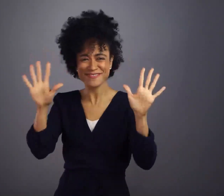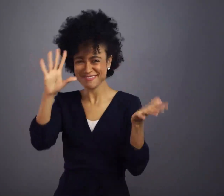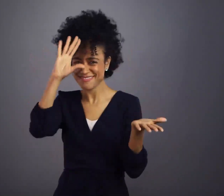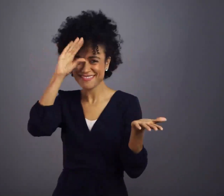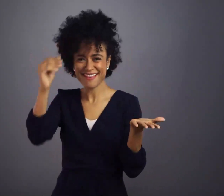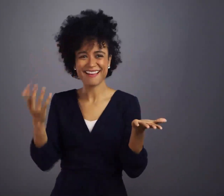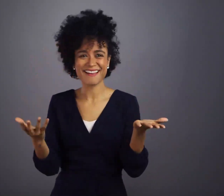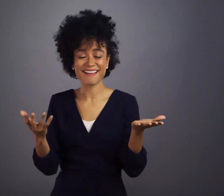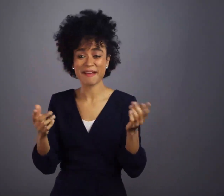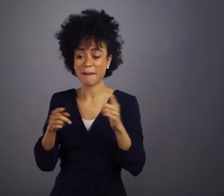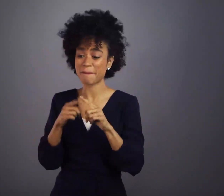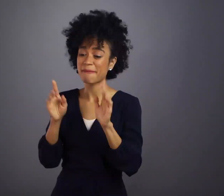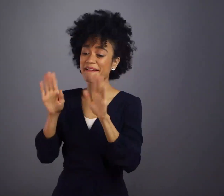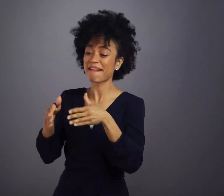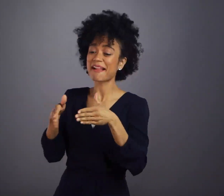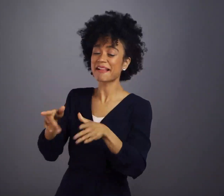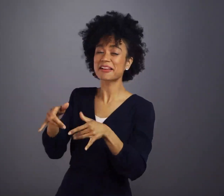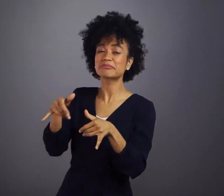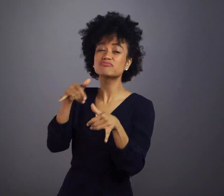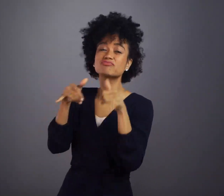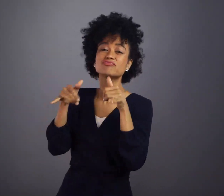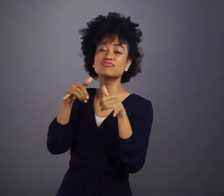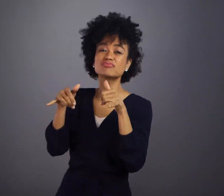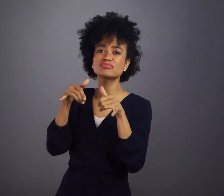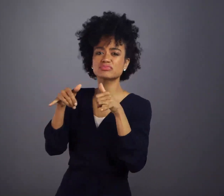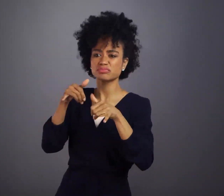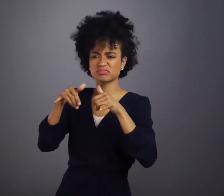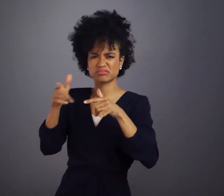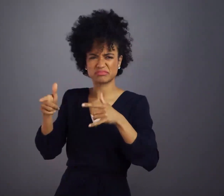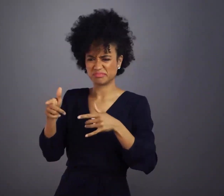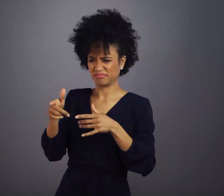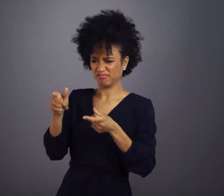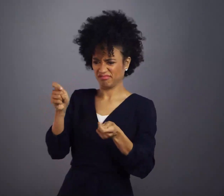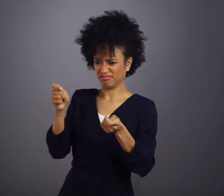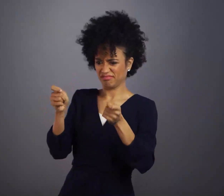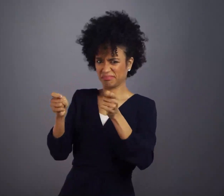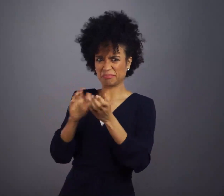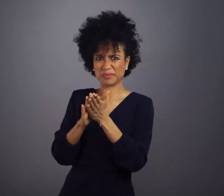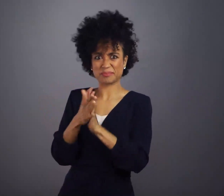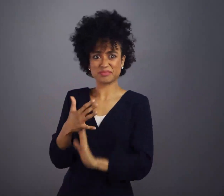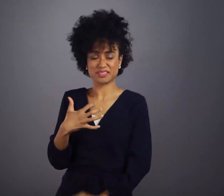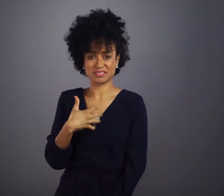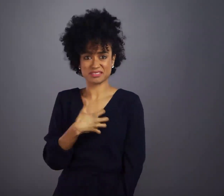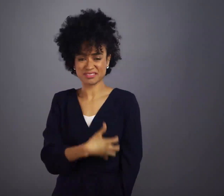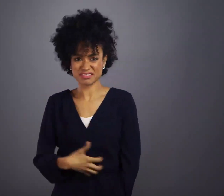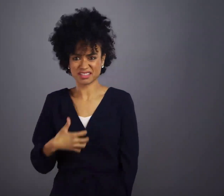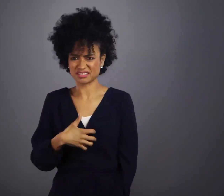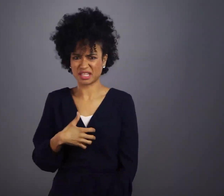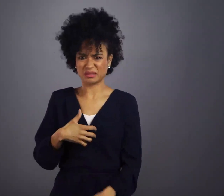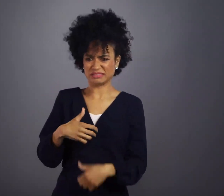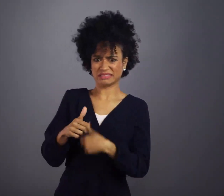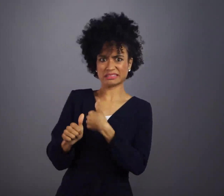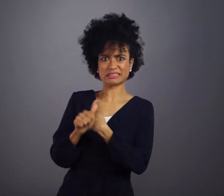He may be one of the finest fellows in the world. Yet let him drink for a day, and he frequently becomes disgustingly,